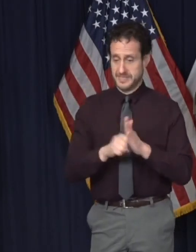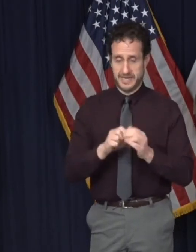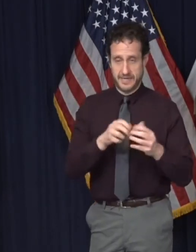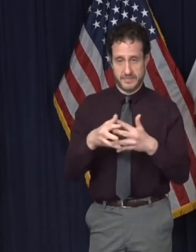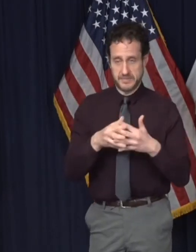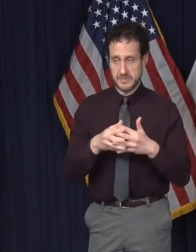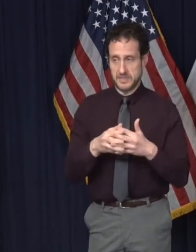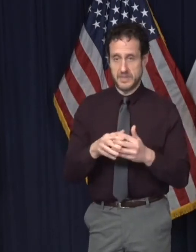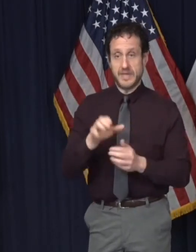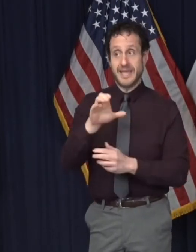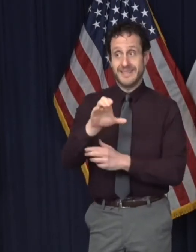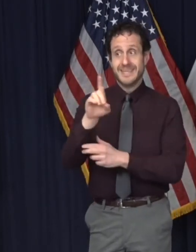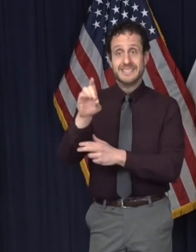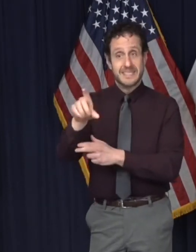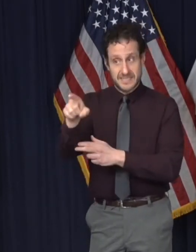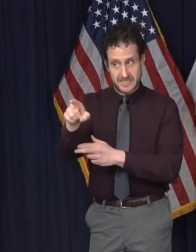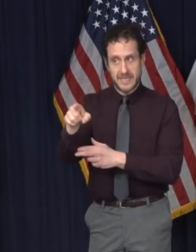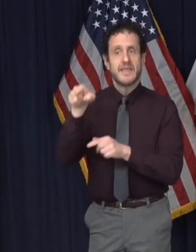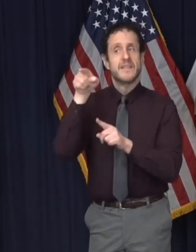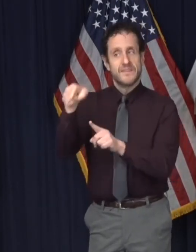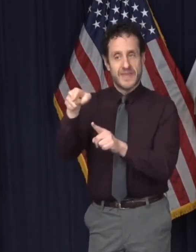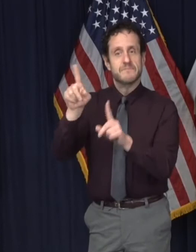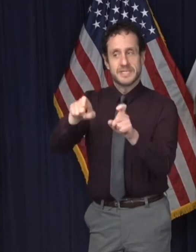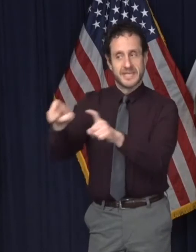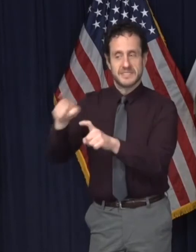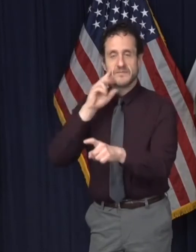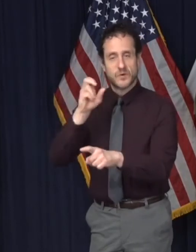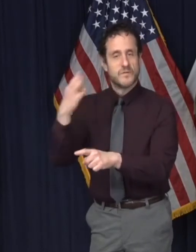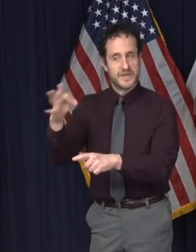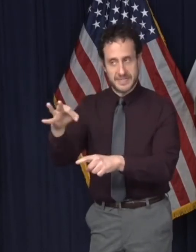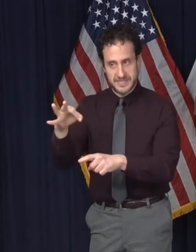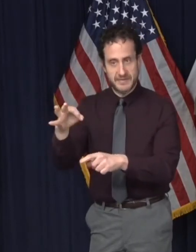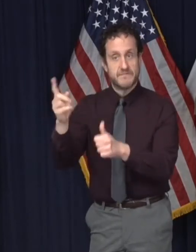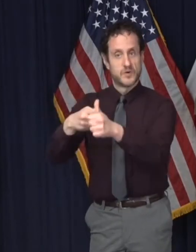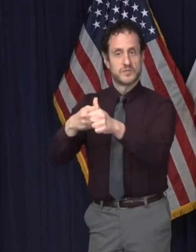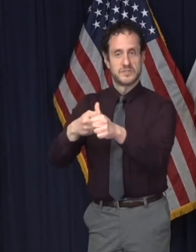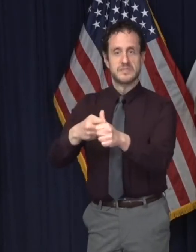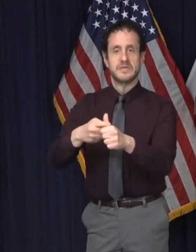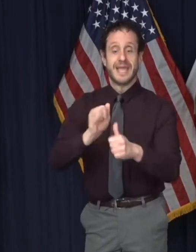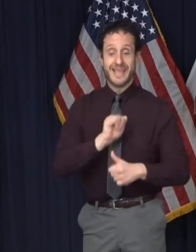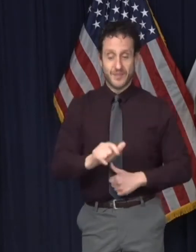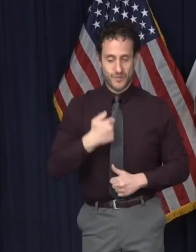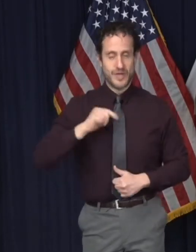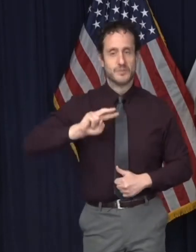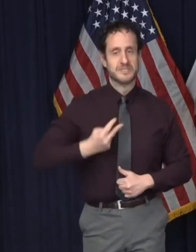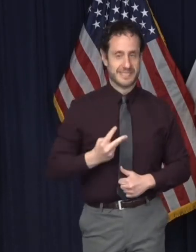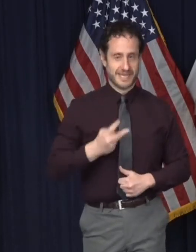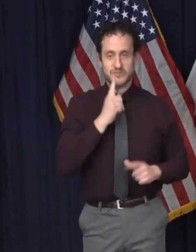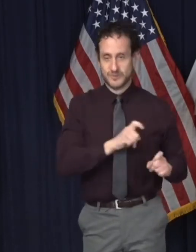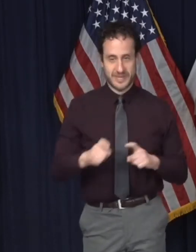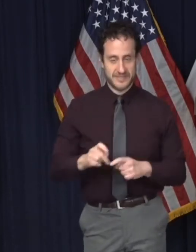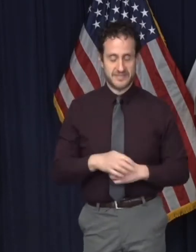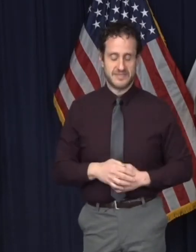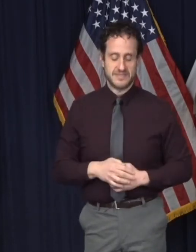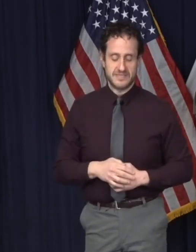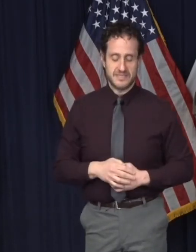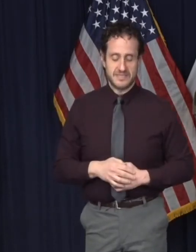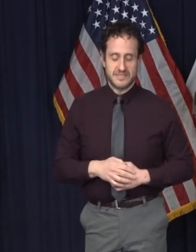IN FEBRUARY IN THE UNITED STATES, ONLY THE CDC HAS BEEN TESTING FOR COVID-19 LONGER THAN THE STATE OF ILLINOIS.